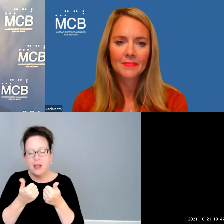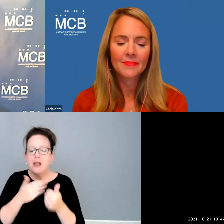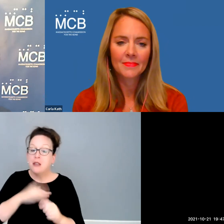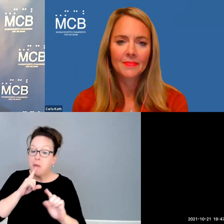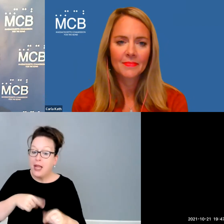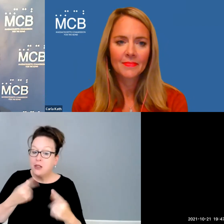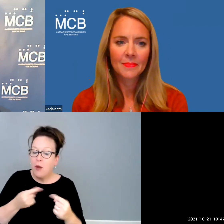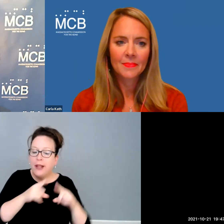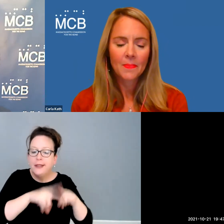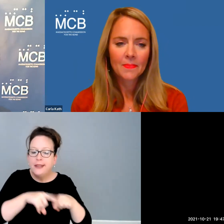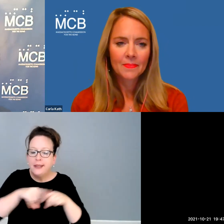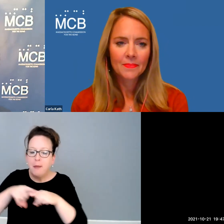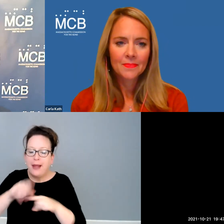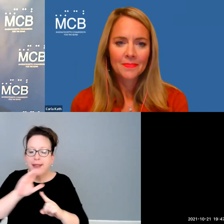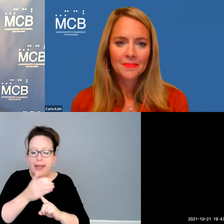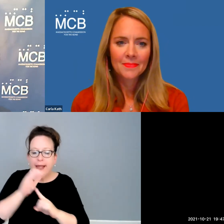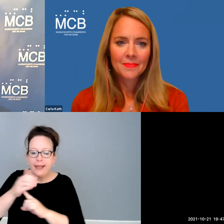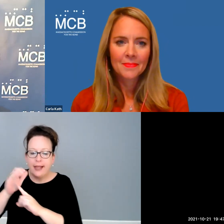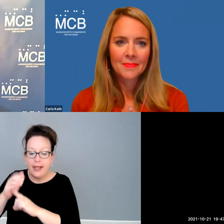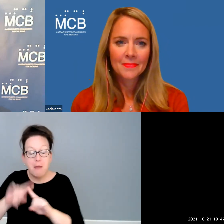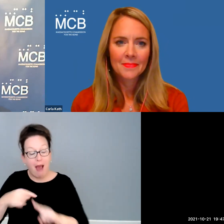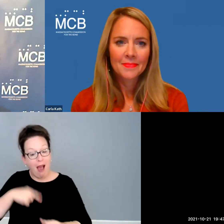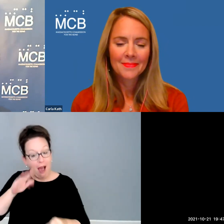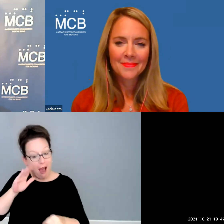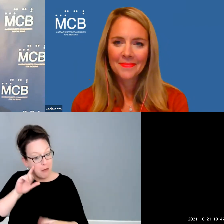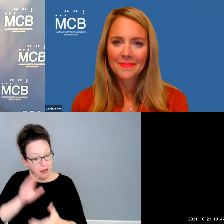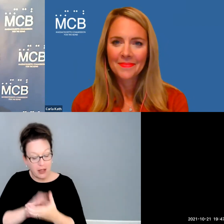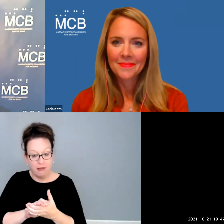but I really believe the fullest potential is to be